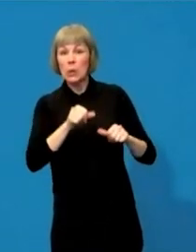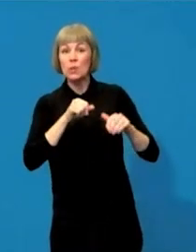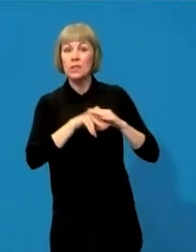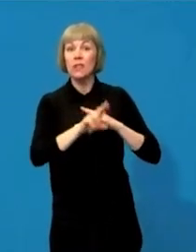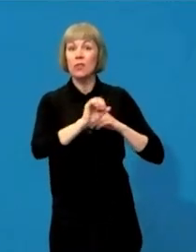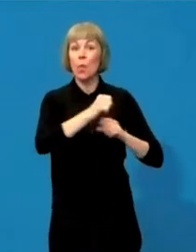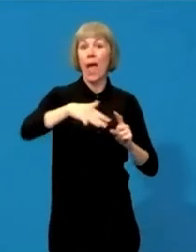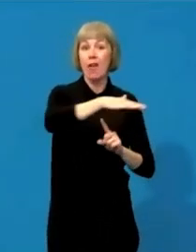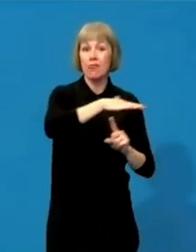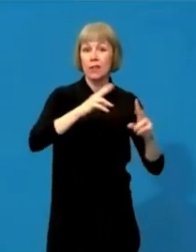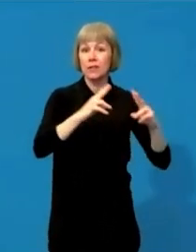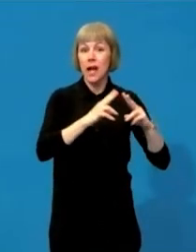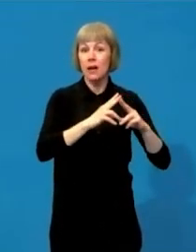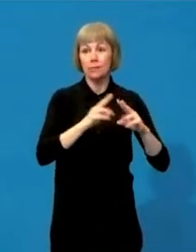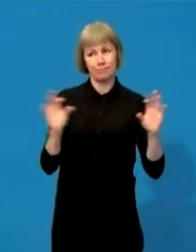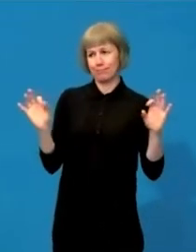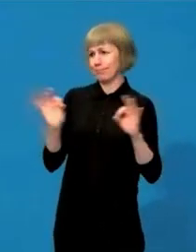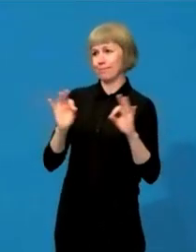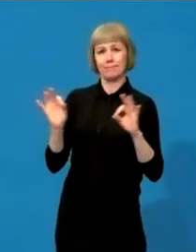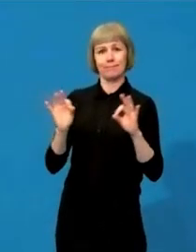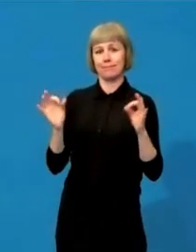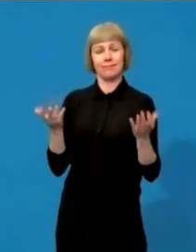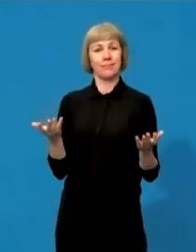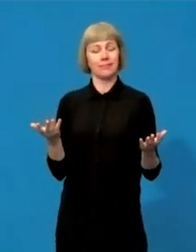No, because there is no service like that.